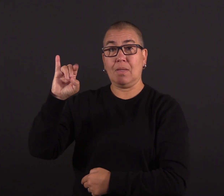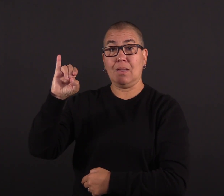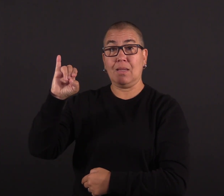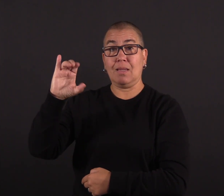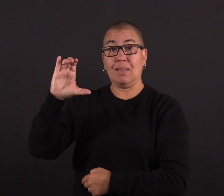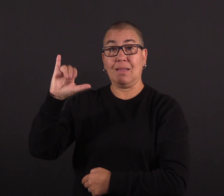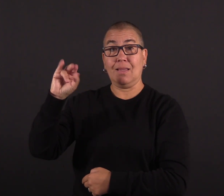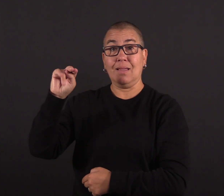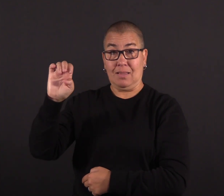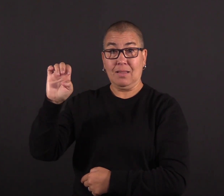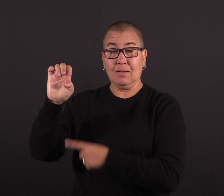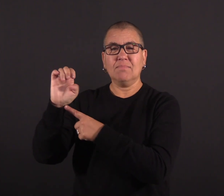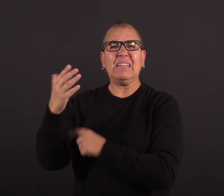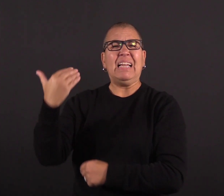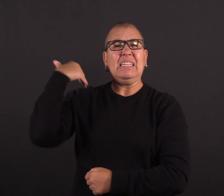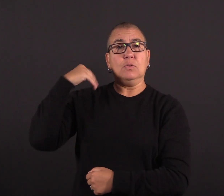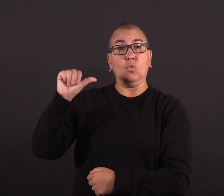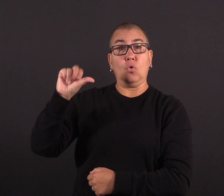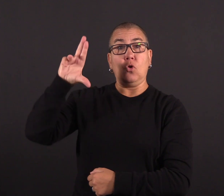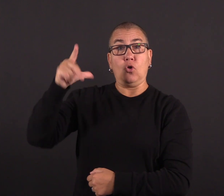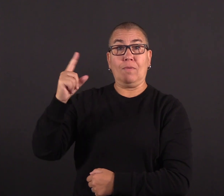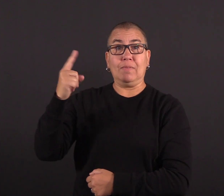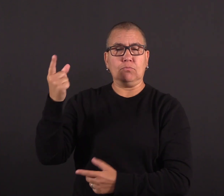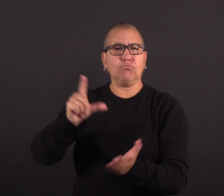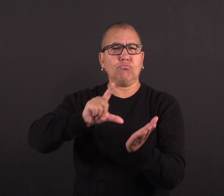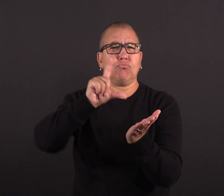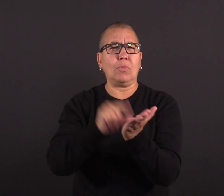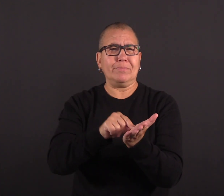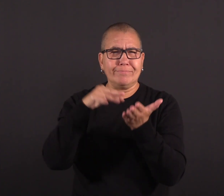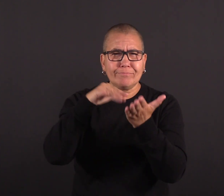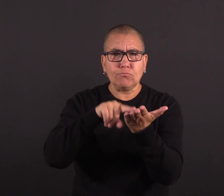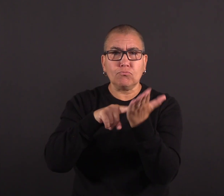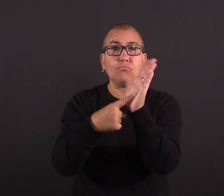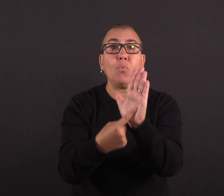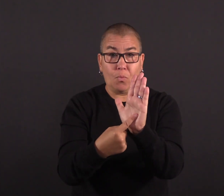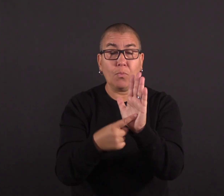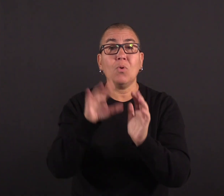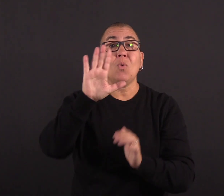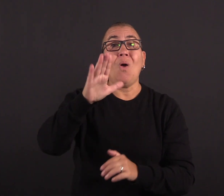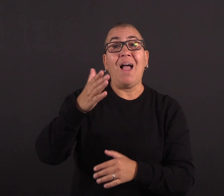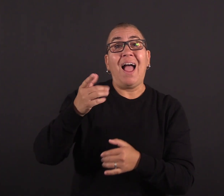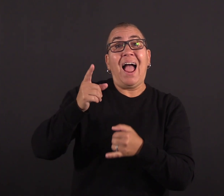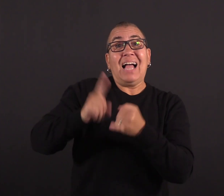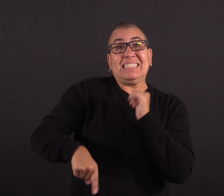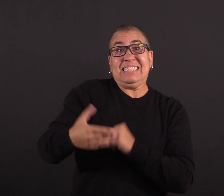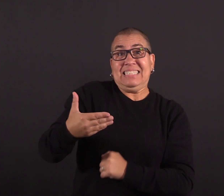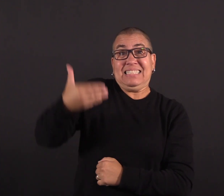your booster goes in the same arm as your last COVID-19 shot, according to a study published